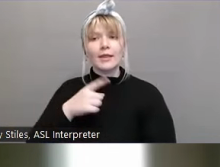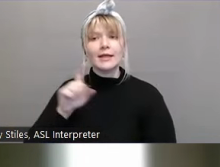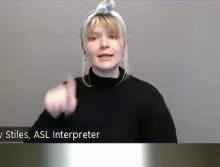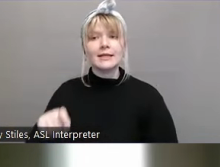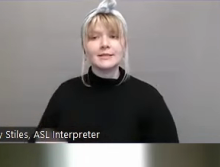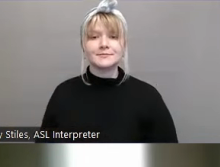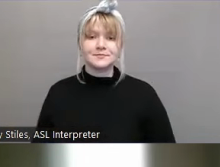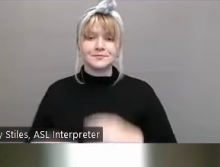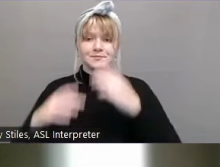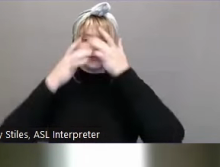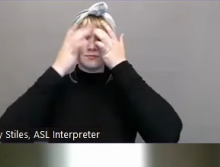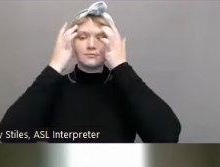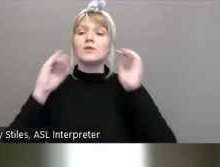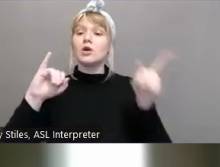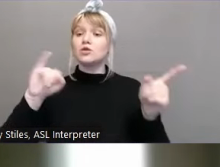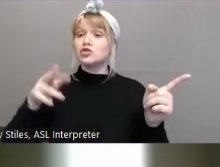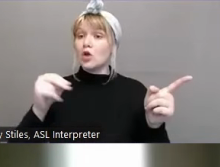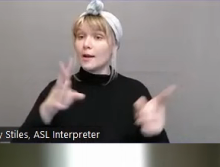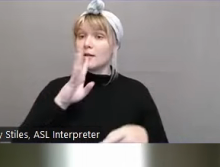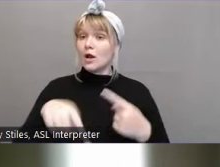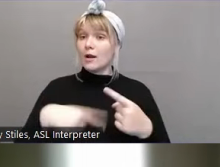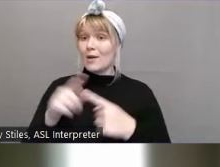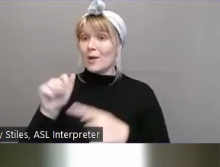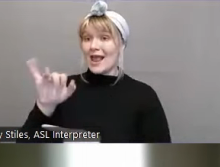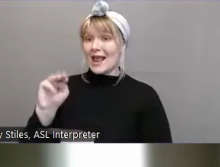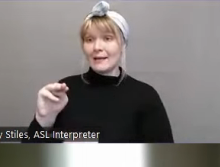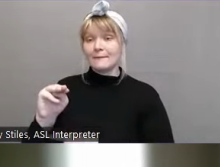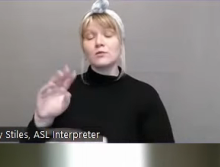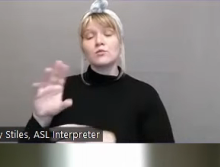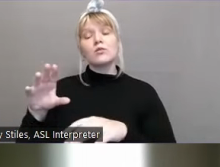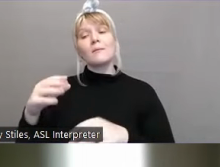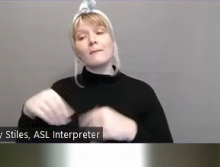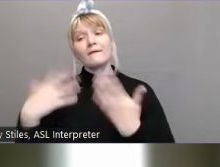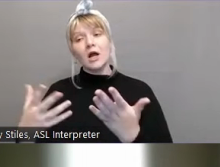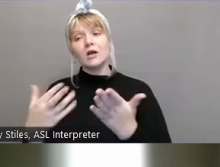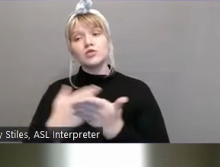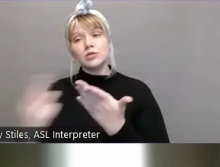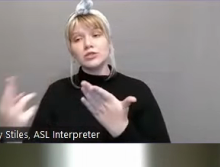housing for persons experiencing homelessness and living with disabilities.